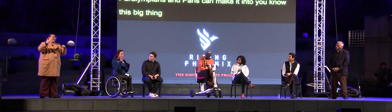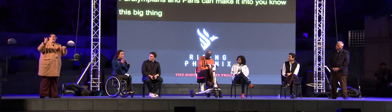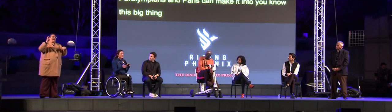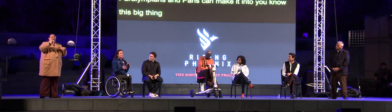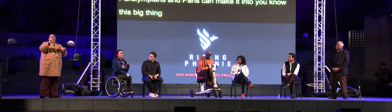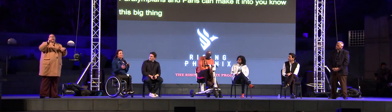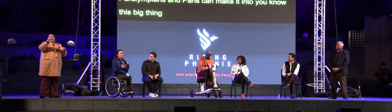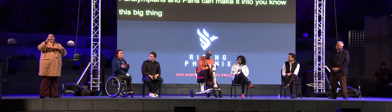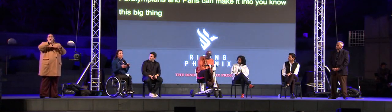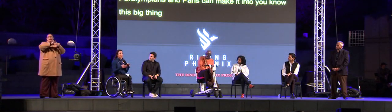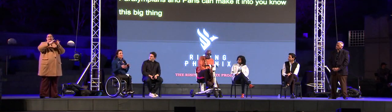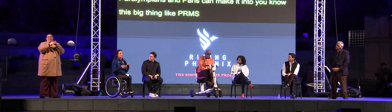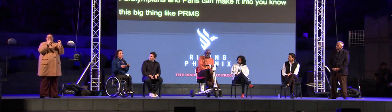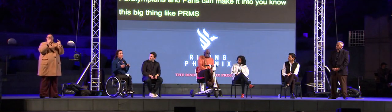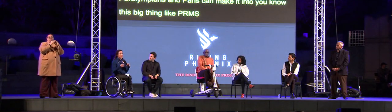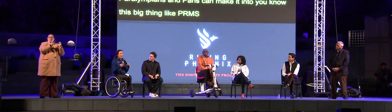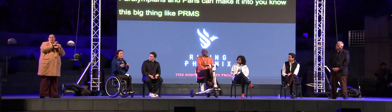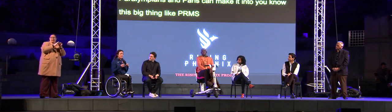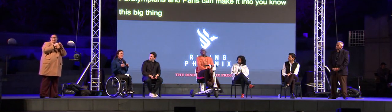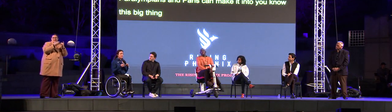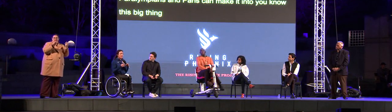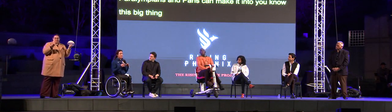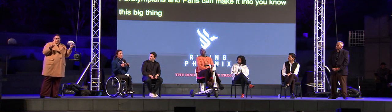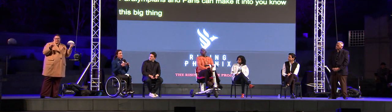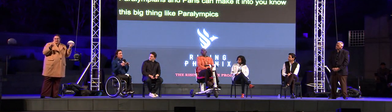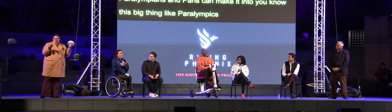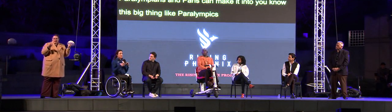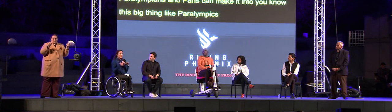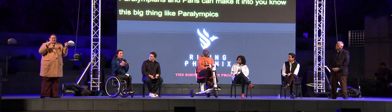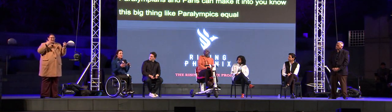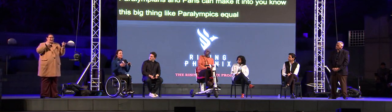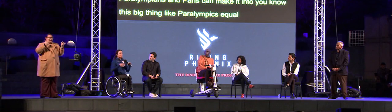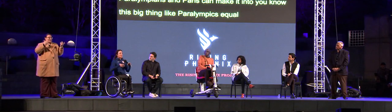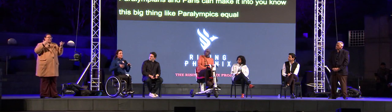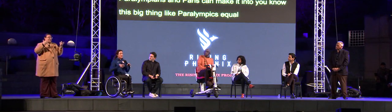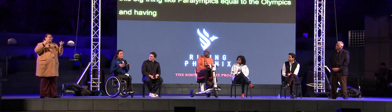equal to the Olympics and having this same broadcast hours